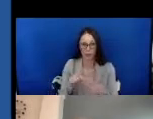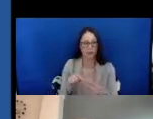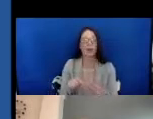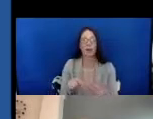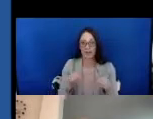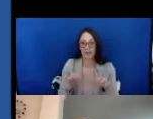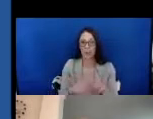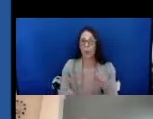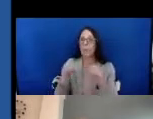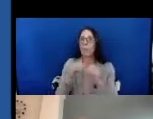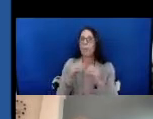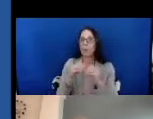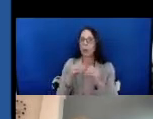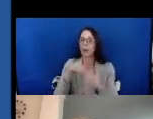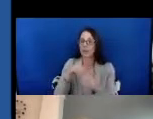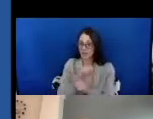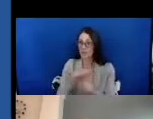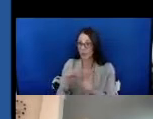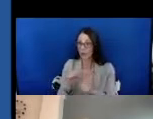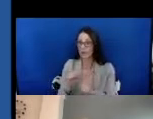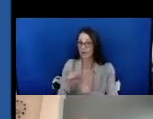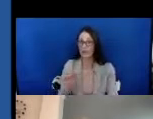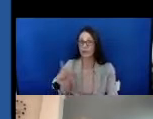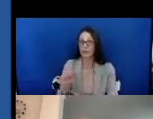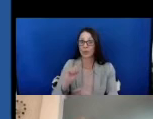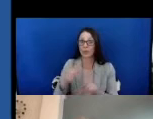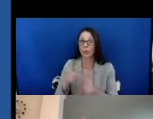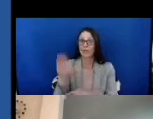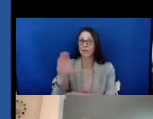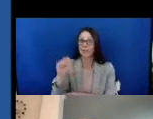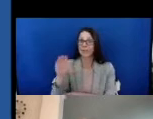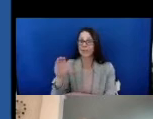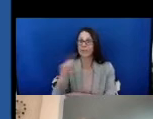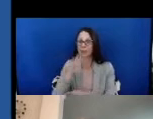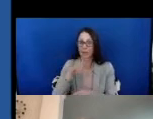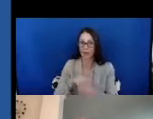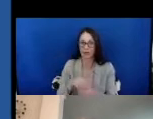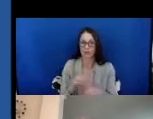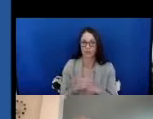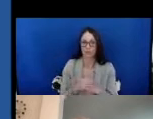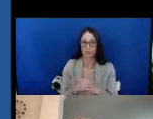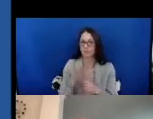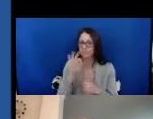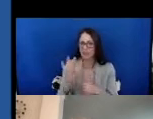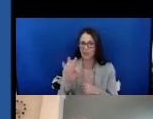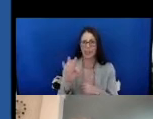in situations when CSS come into play. 15:57:25 If there is ever time to worry about